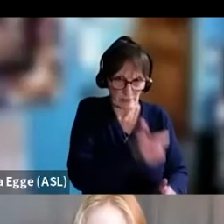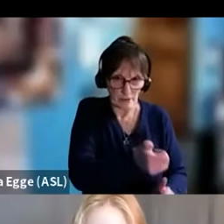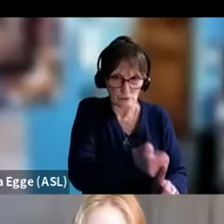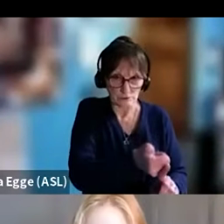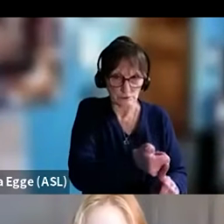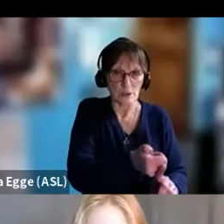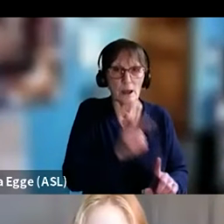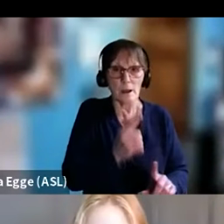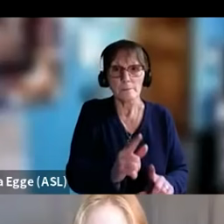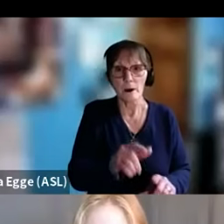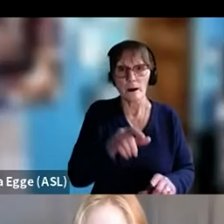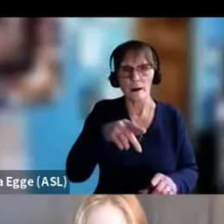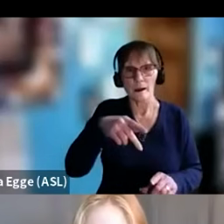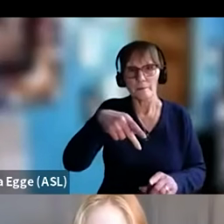but PSH is your own home